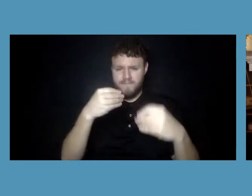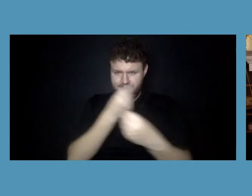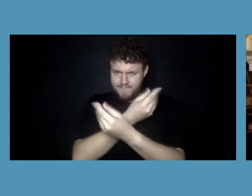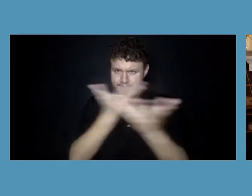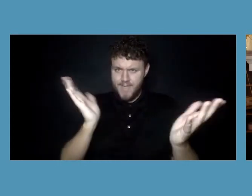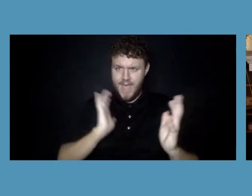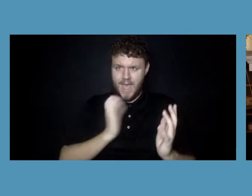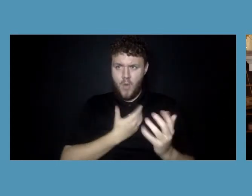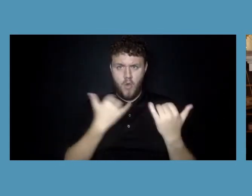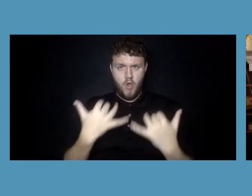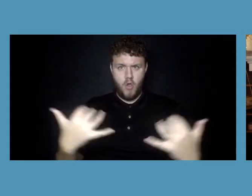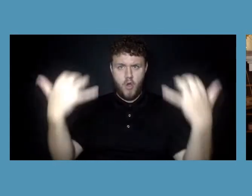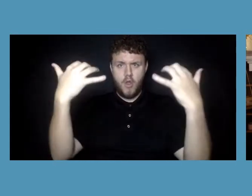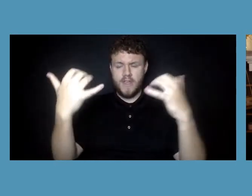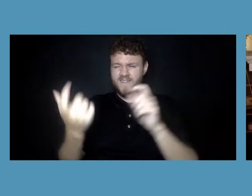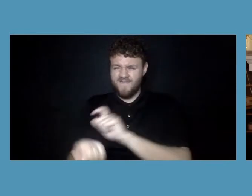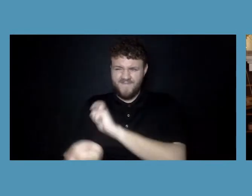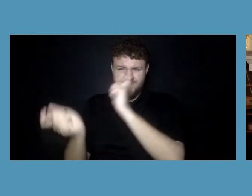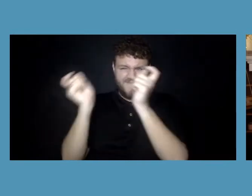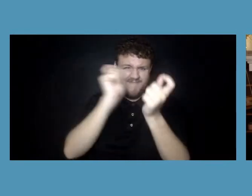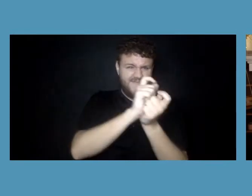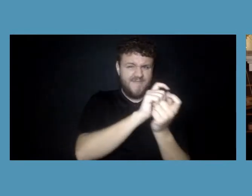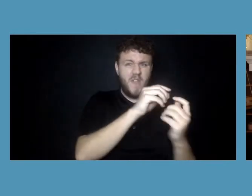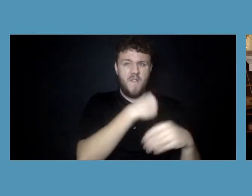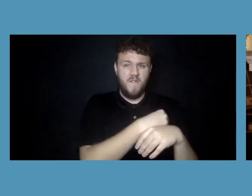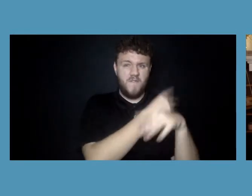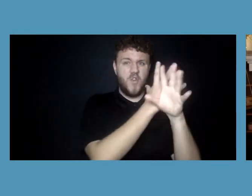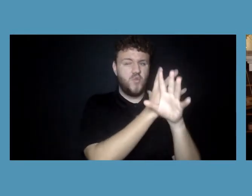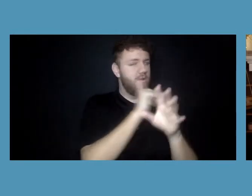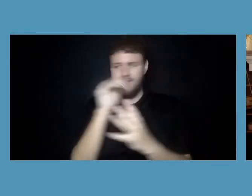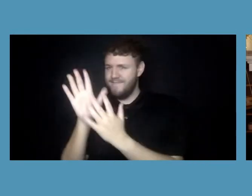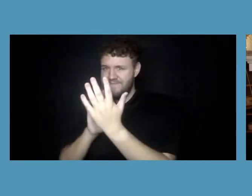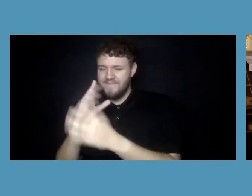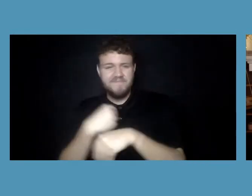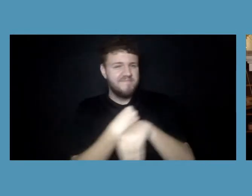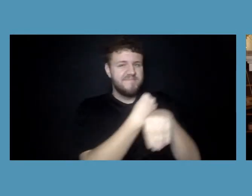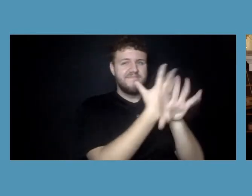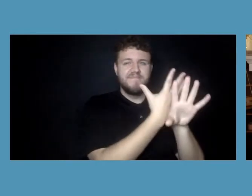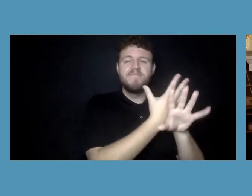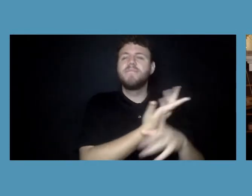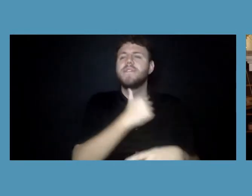our virtual shift to COVID not just related to accessibility or disability but letting